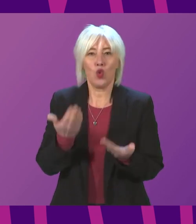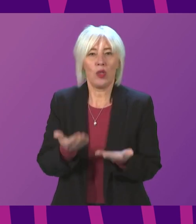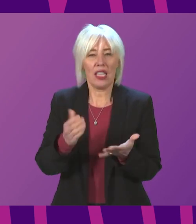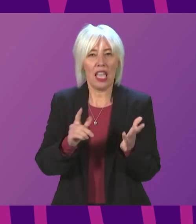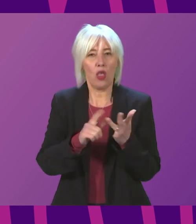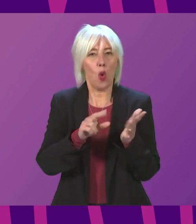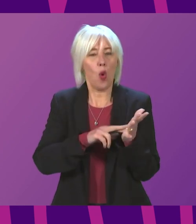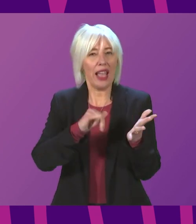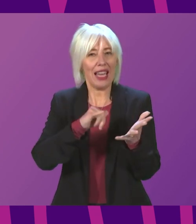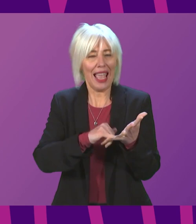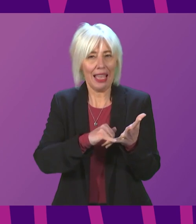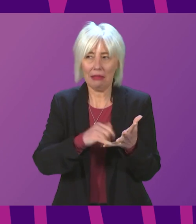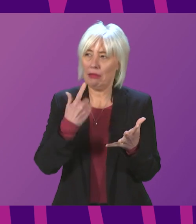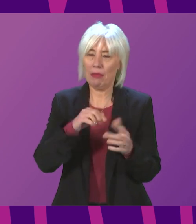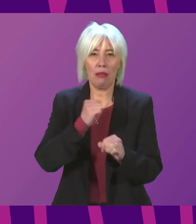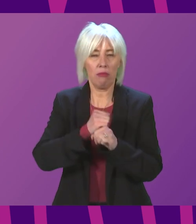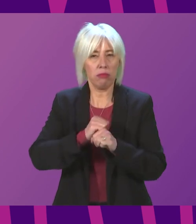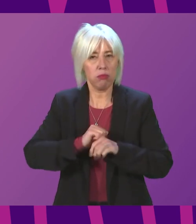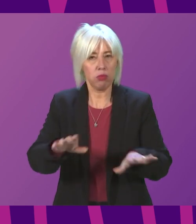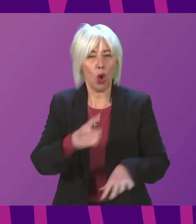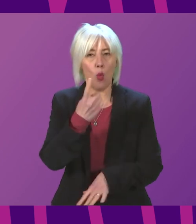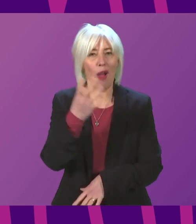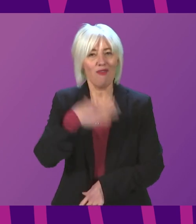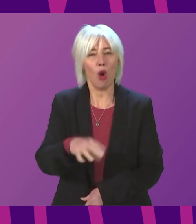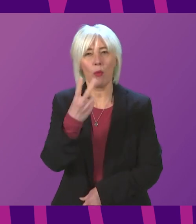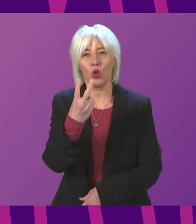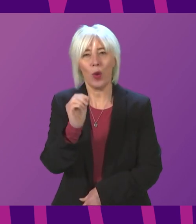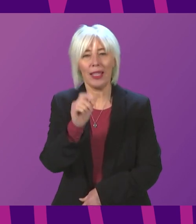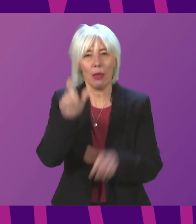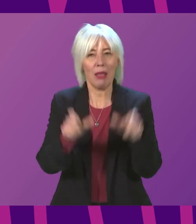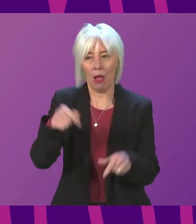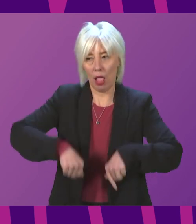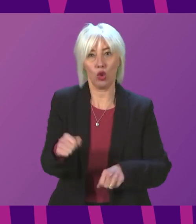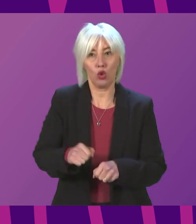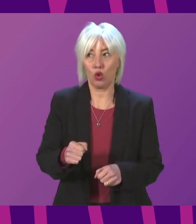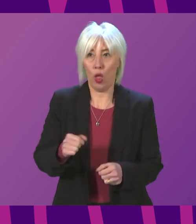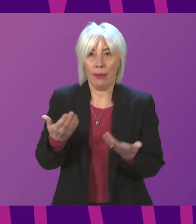for National Statistics, that 1 in 20 people in Scotland probably has Covid—the rate